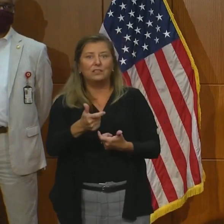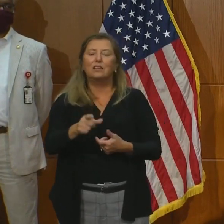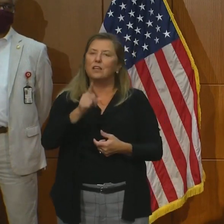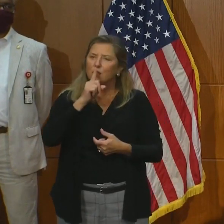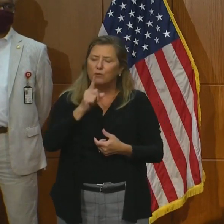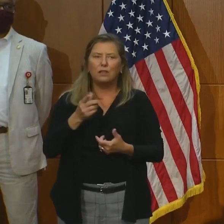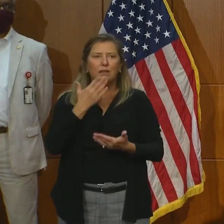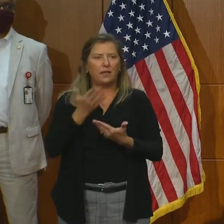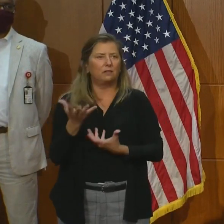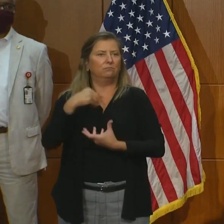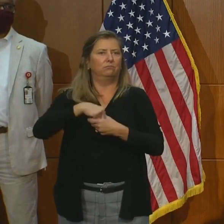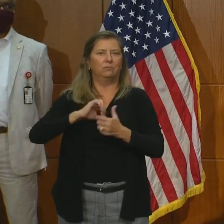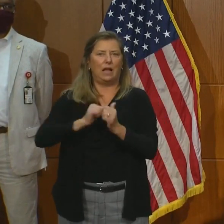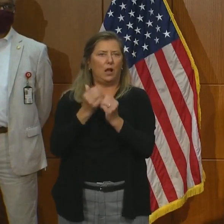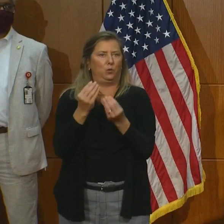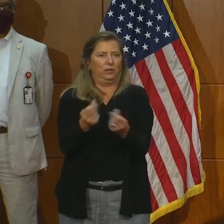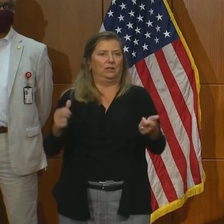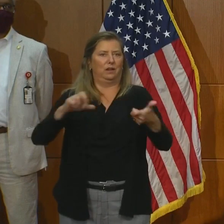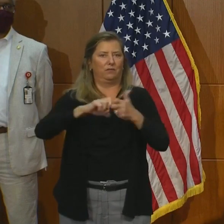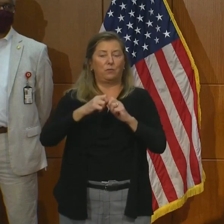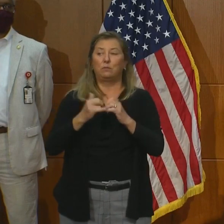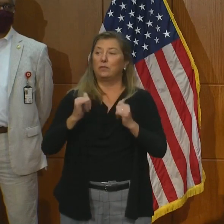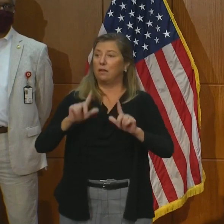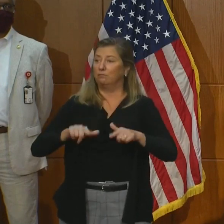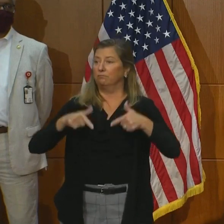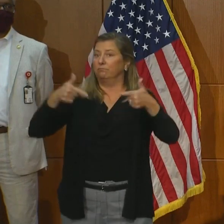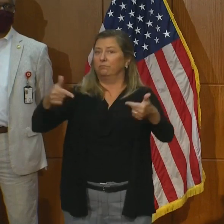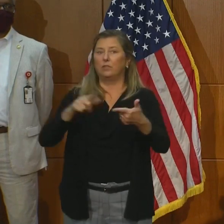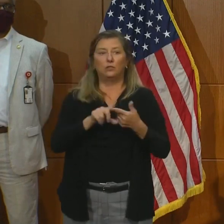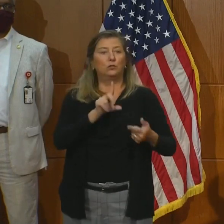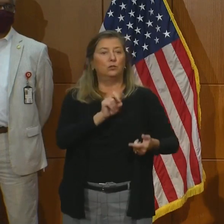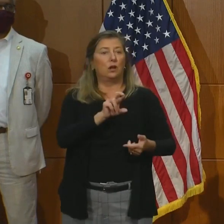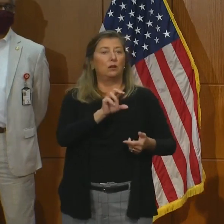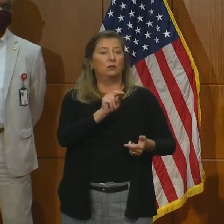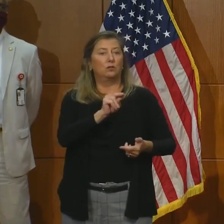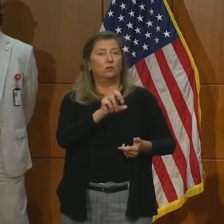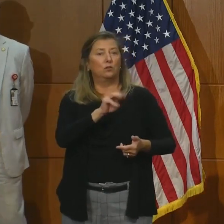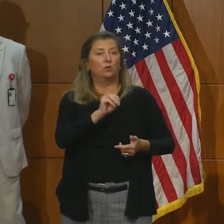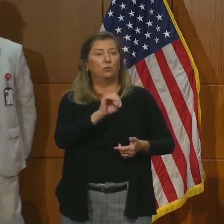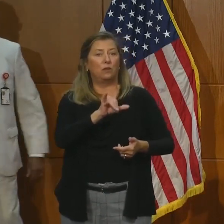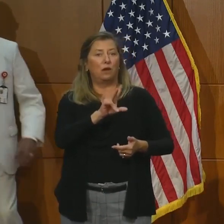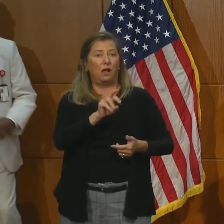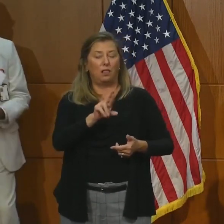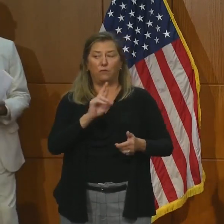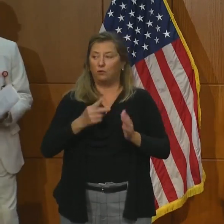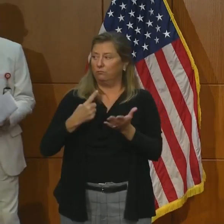DO THAT SO I APPRECIATE ALL OF YOU FOR. JOINING US TODAY AND